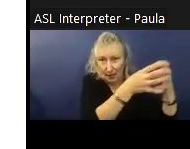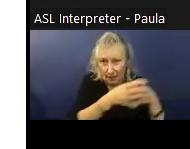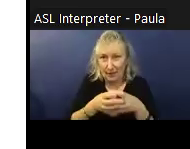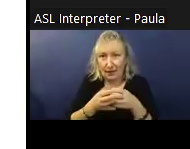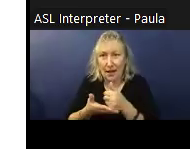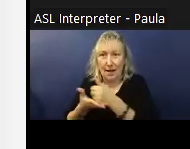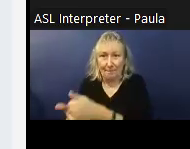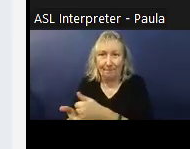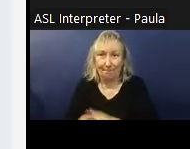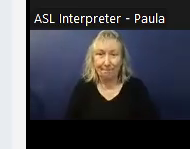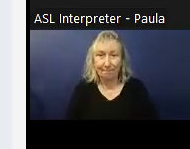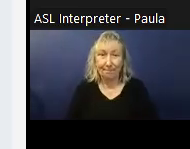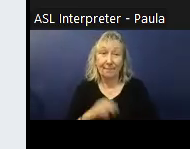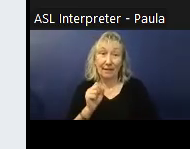Thank you for that. Definitely.